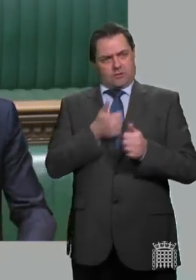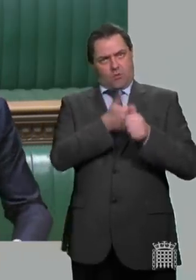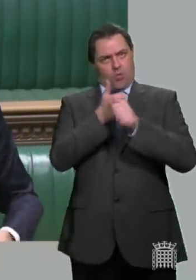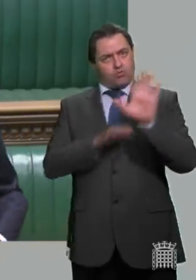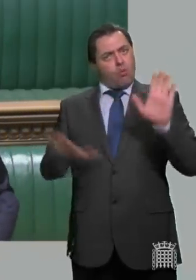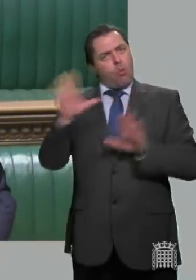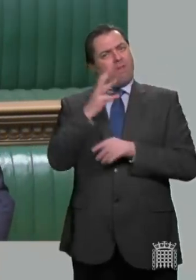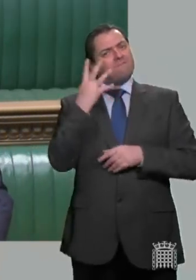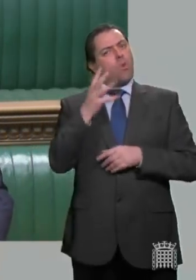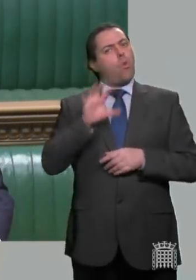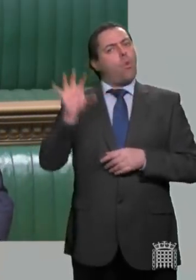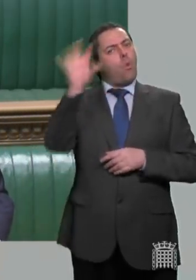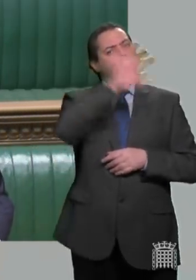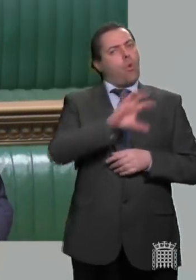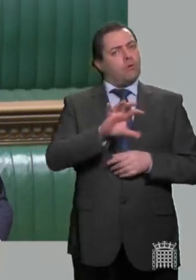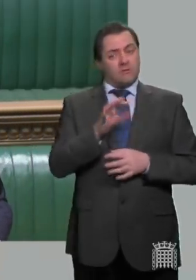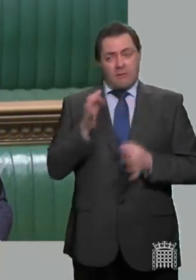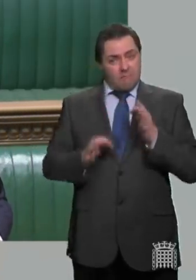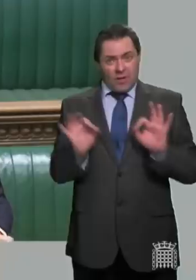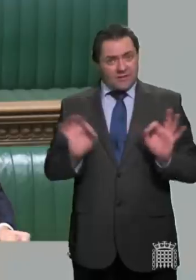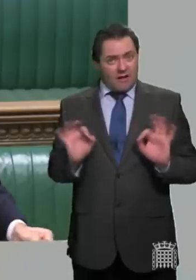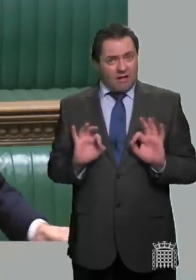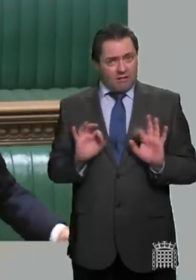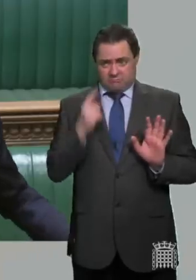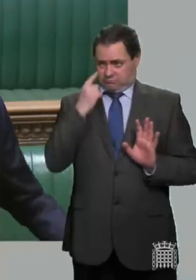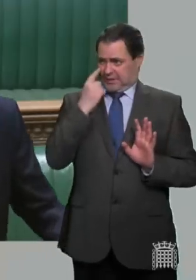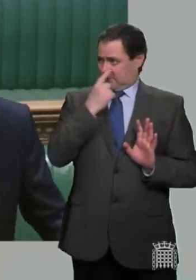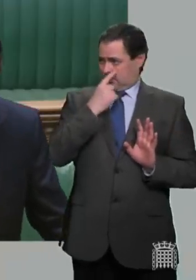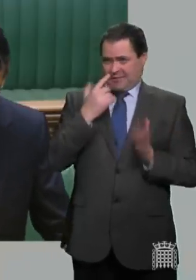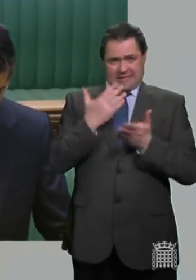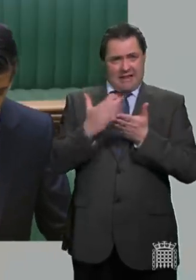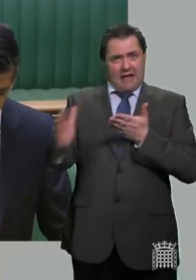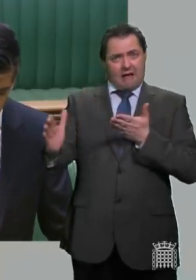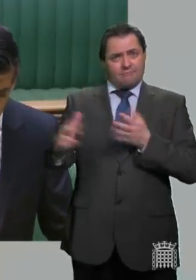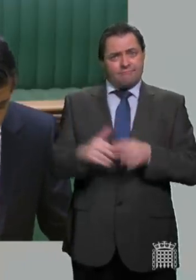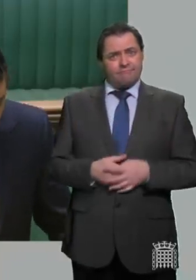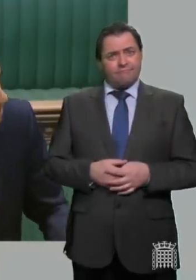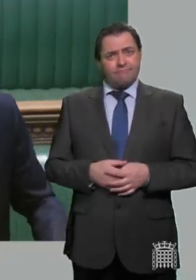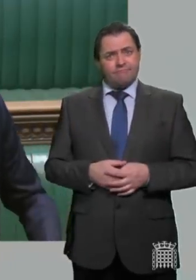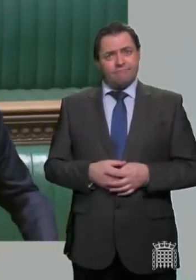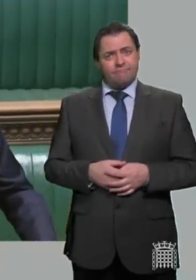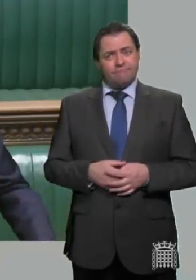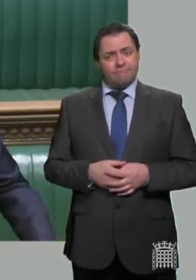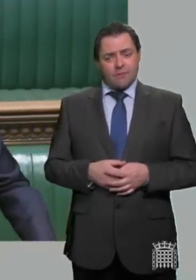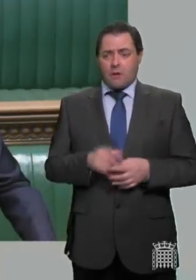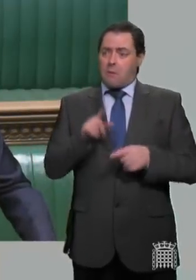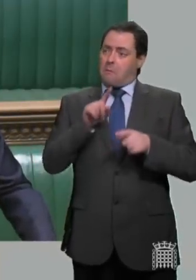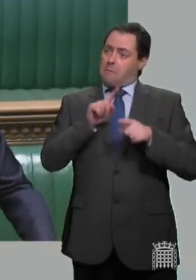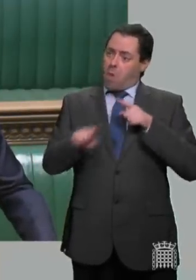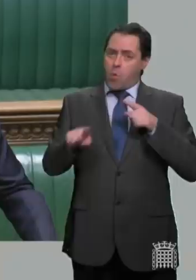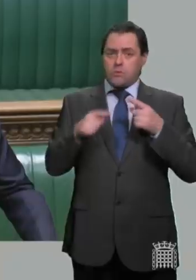That is not a political point; it is an undeniable truth. The majority of today’s Budget measures